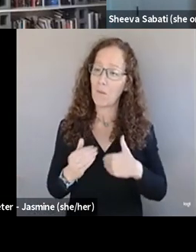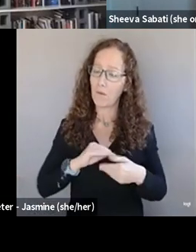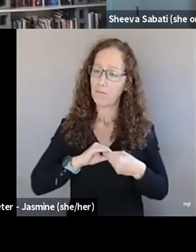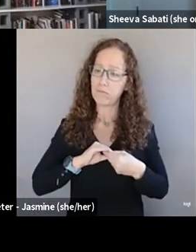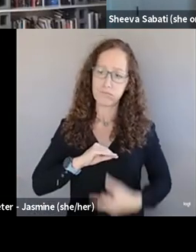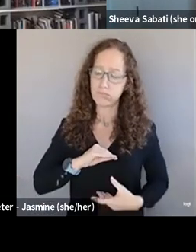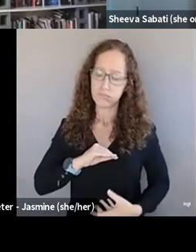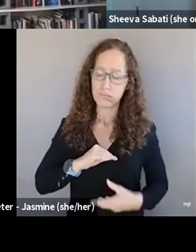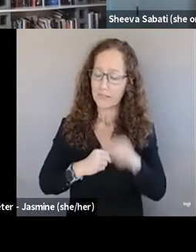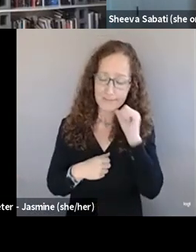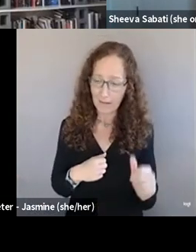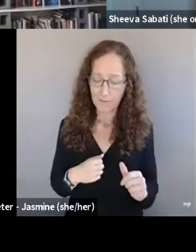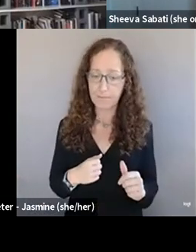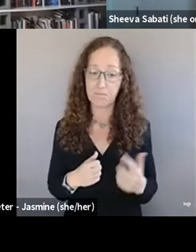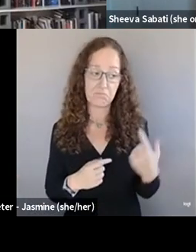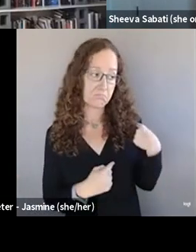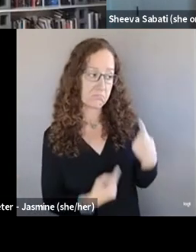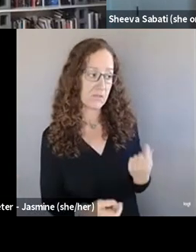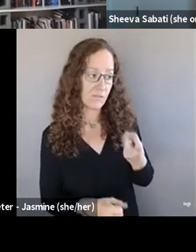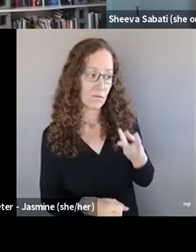was working primarily with undergraduates and the pandemic